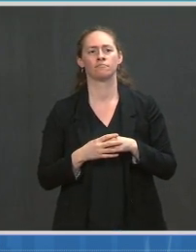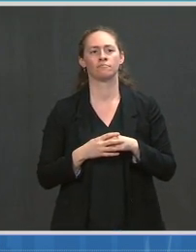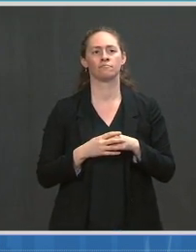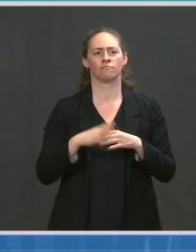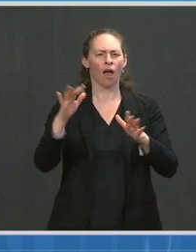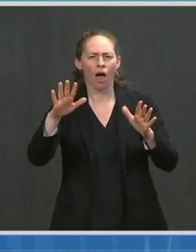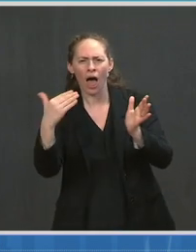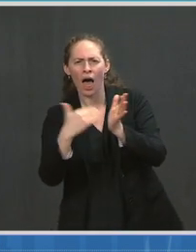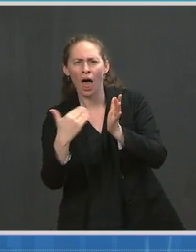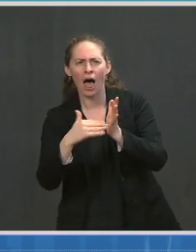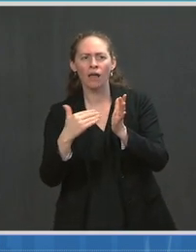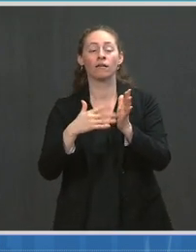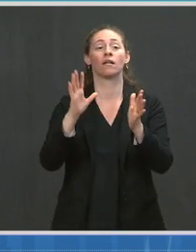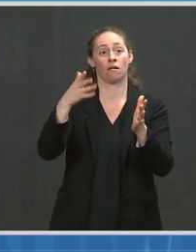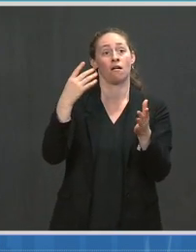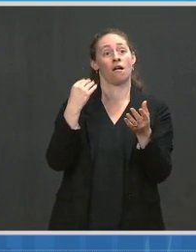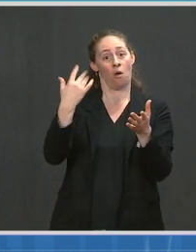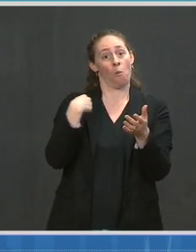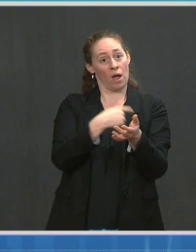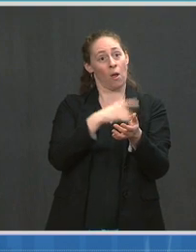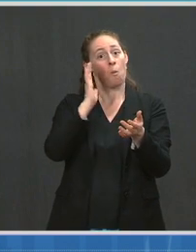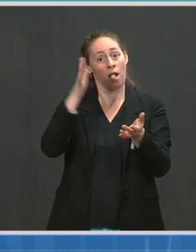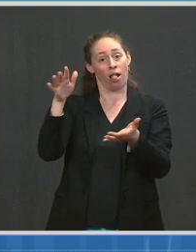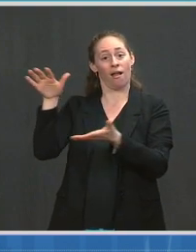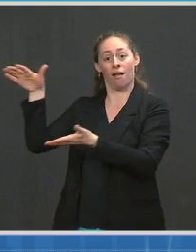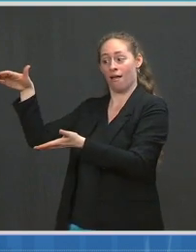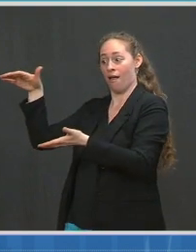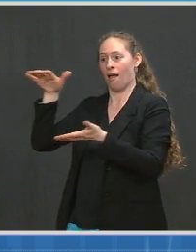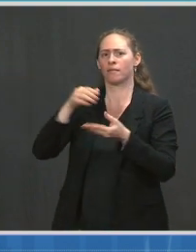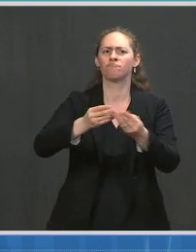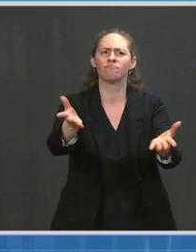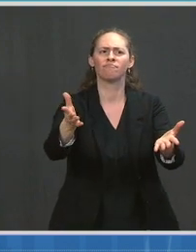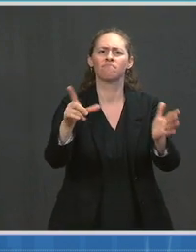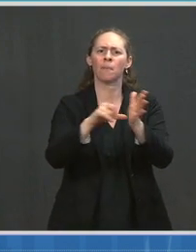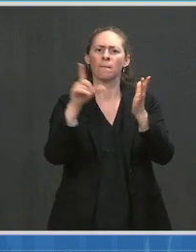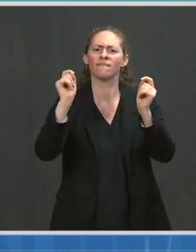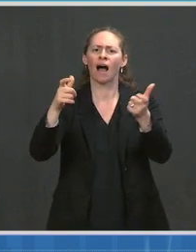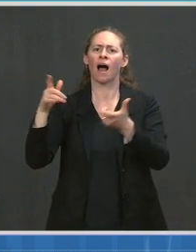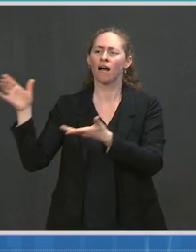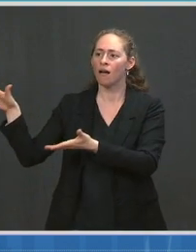we will in turn making them available for delivery to our state, local, and federal partners.